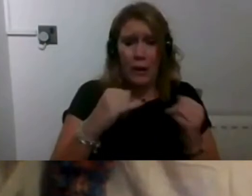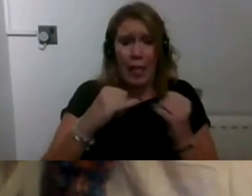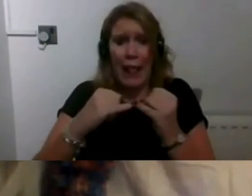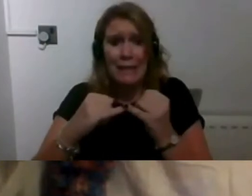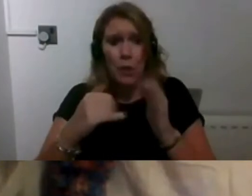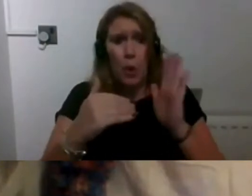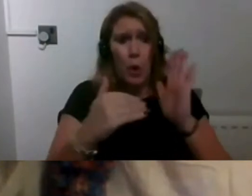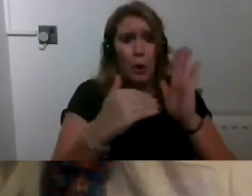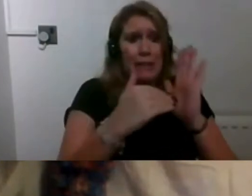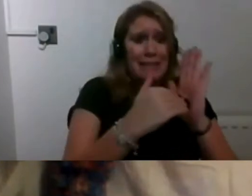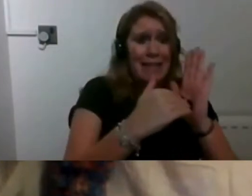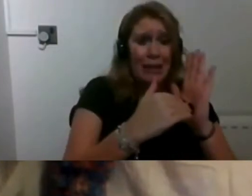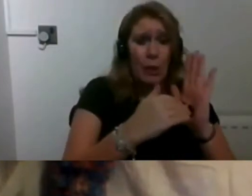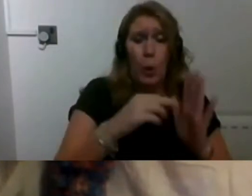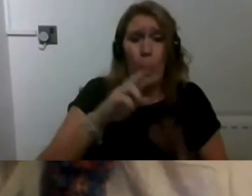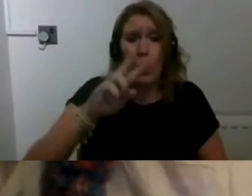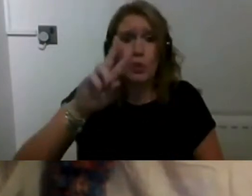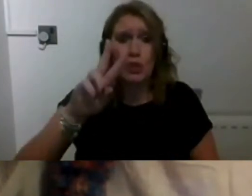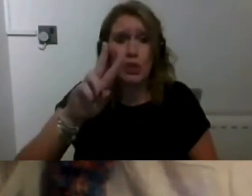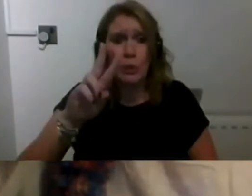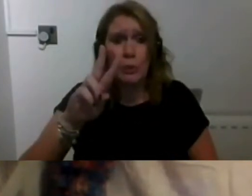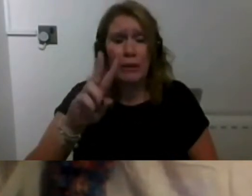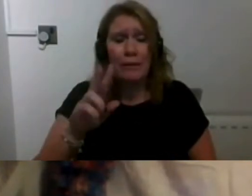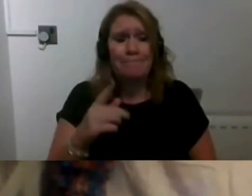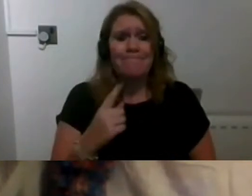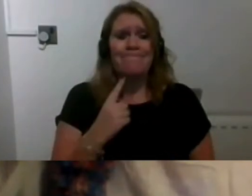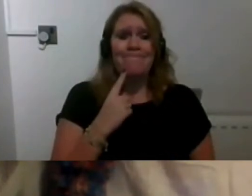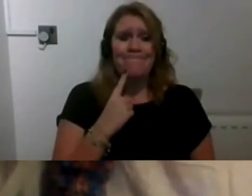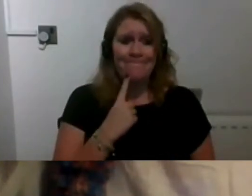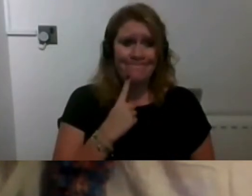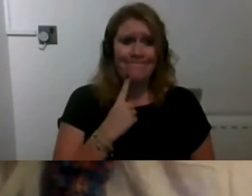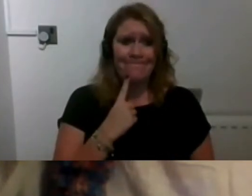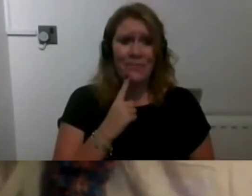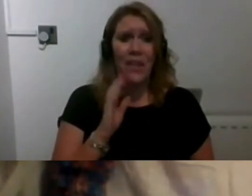Oh dear. I have had to learn all of that.